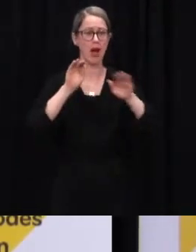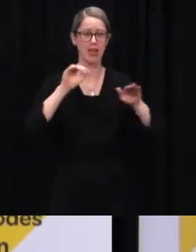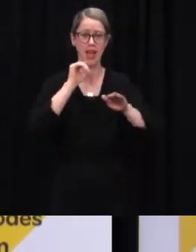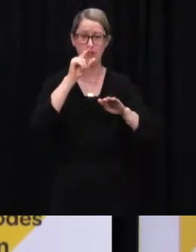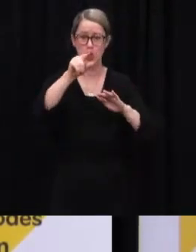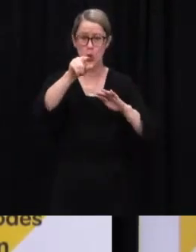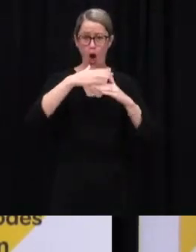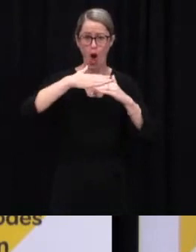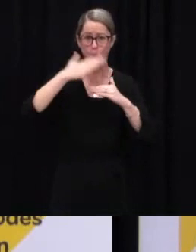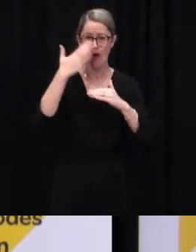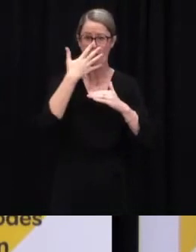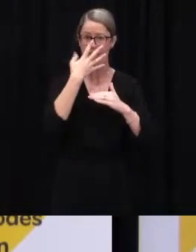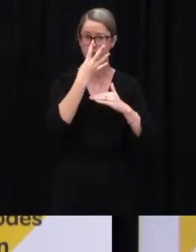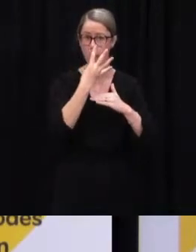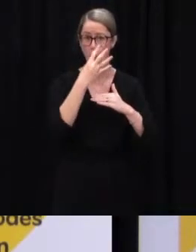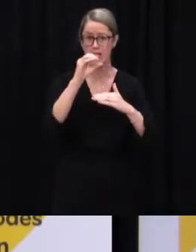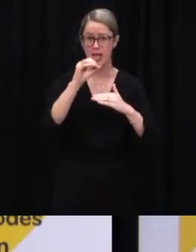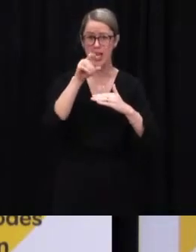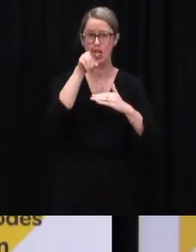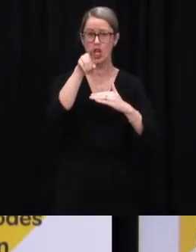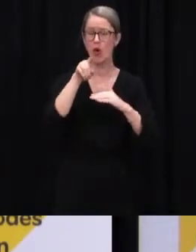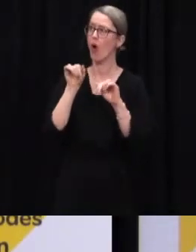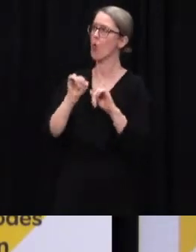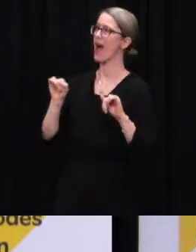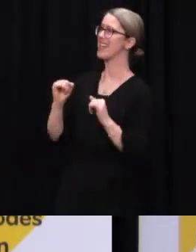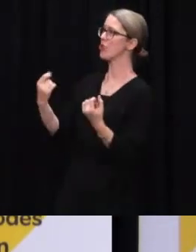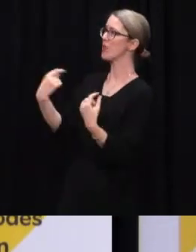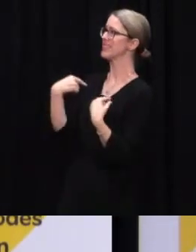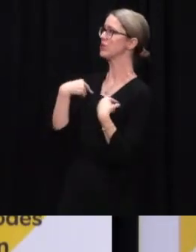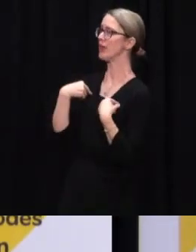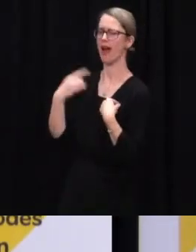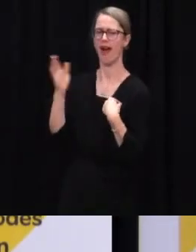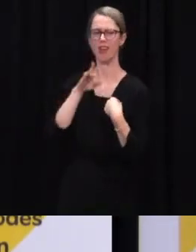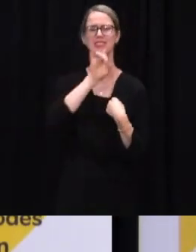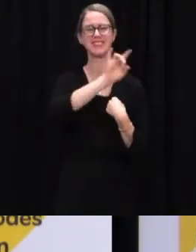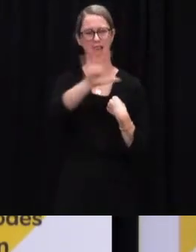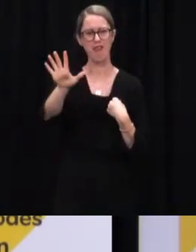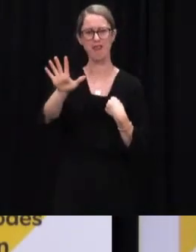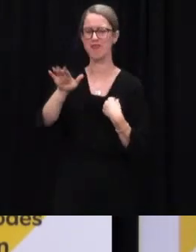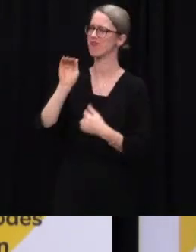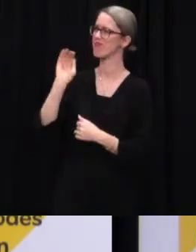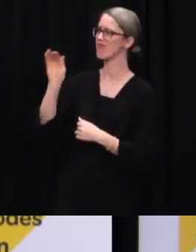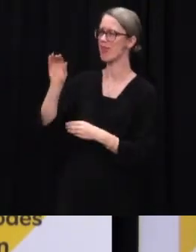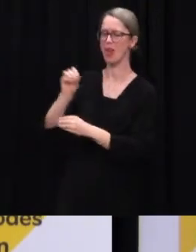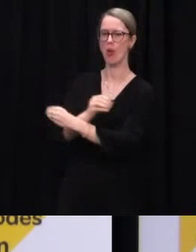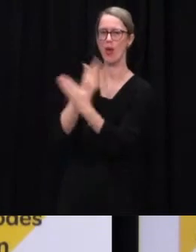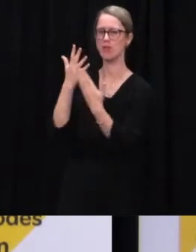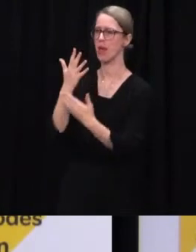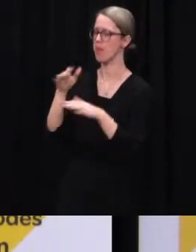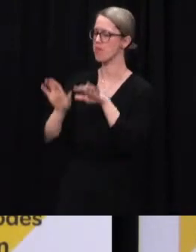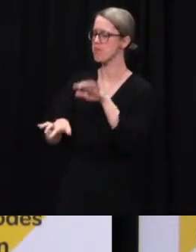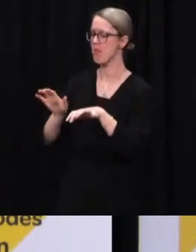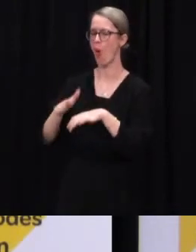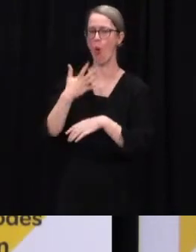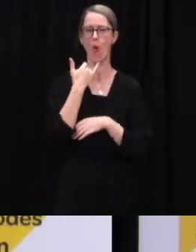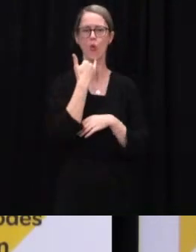Zealanders for continuing to take up the invitation to book are in - their vaccinations and